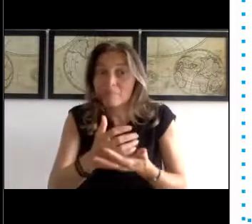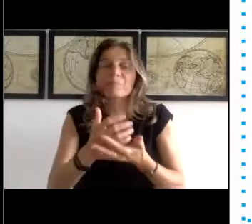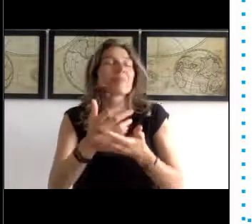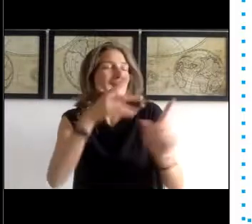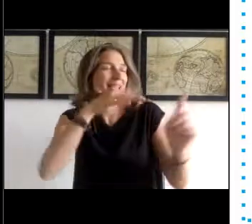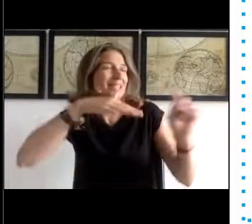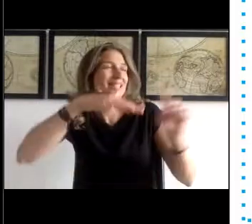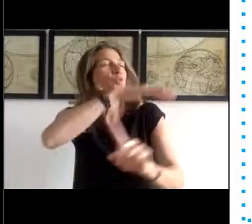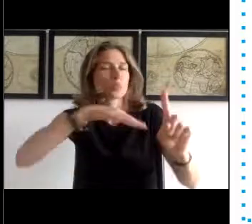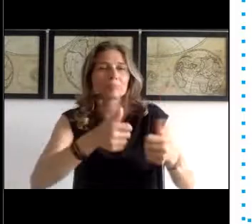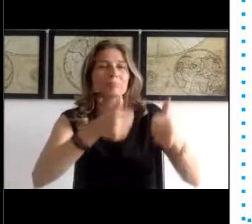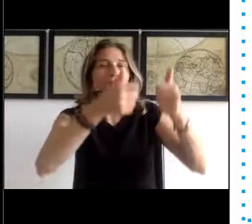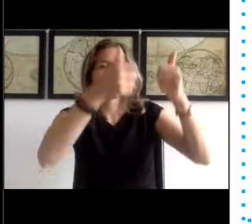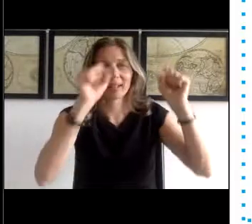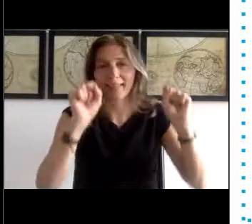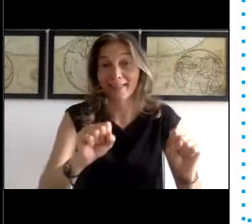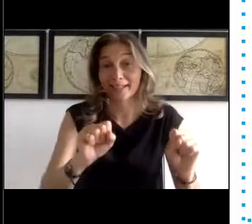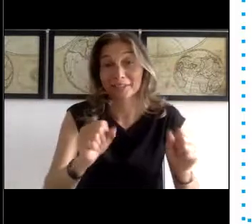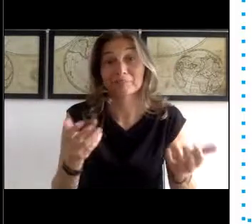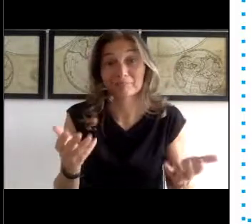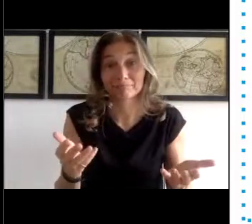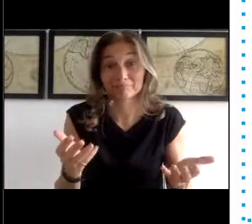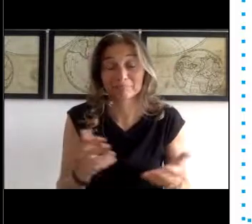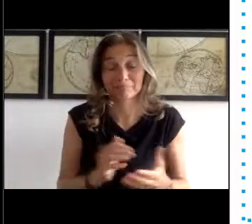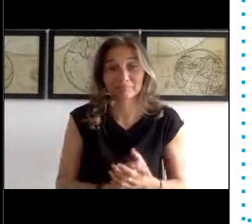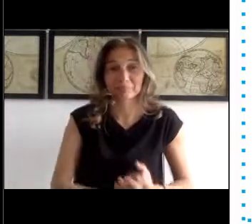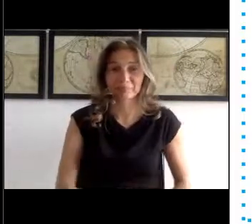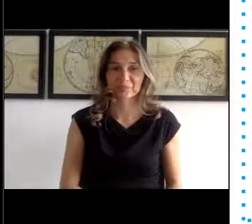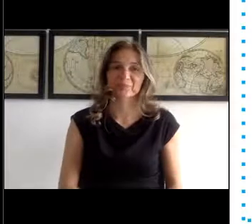to the participation of students with disabilities in Erasmus.